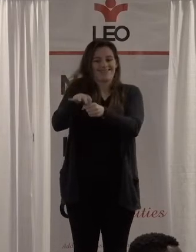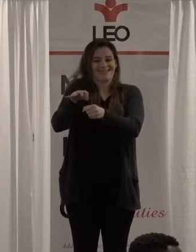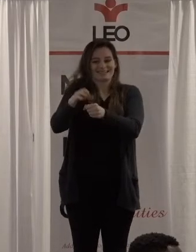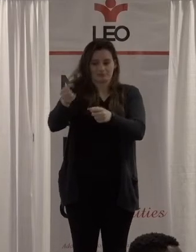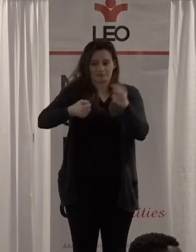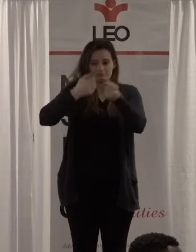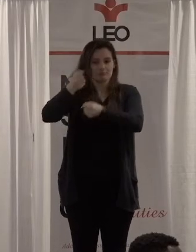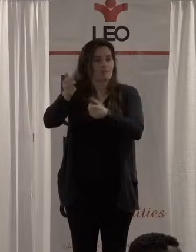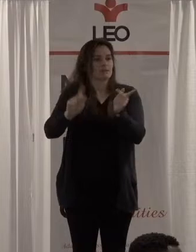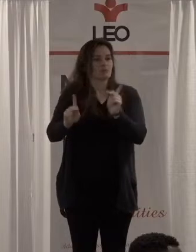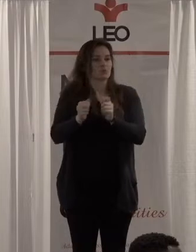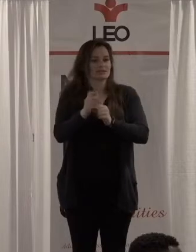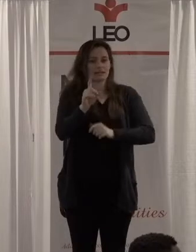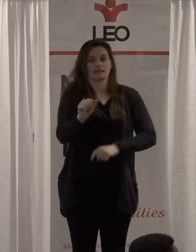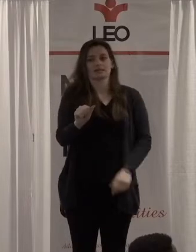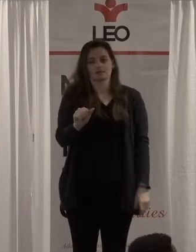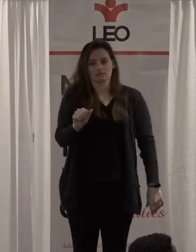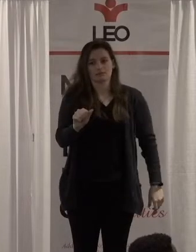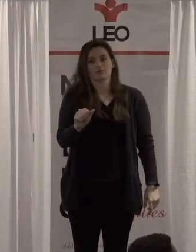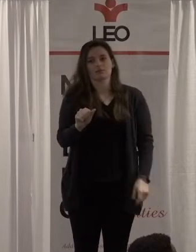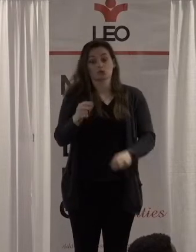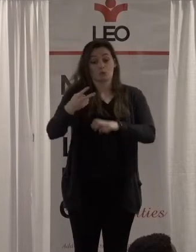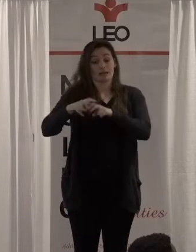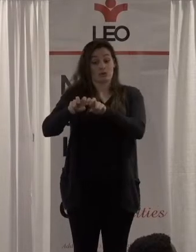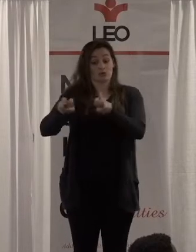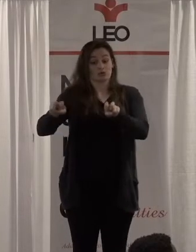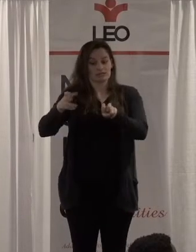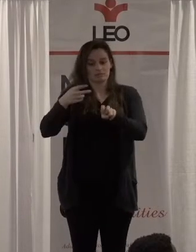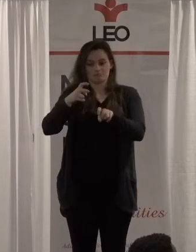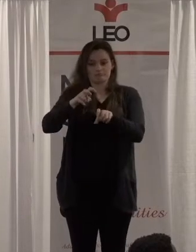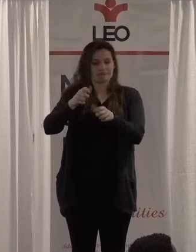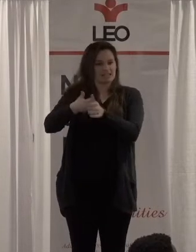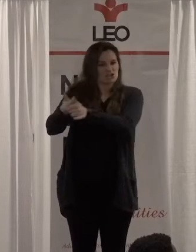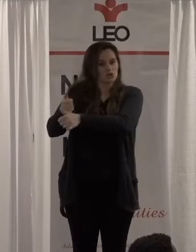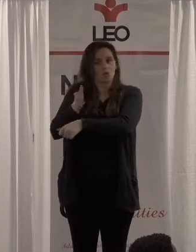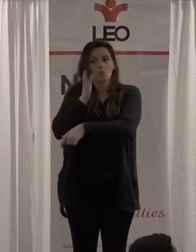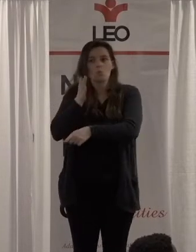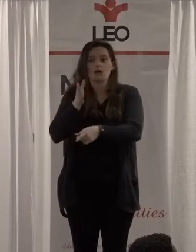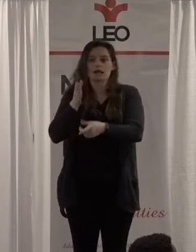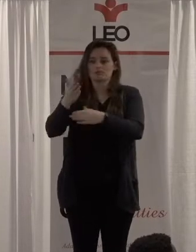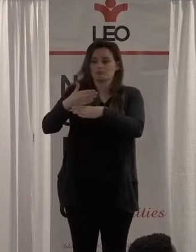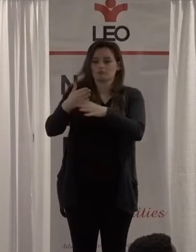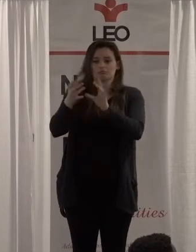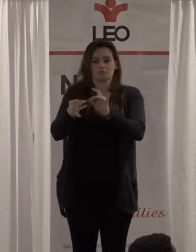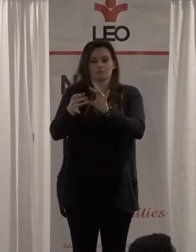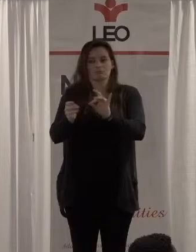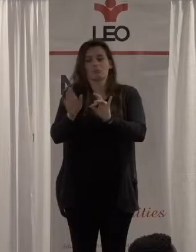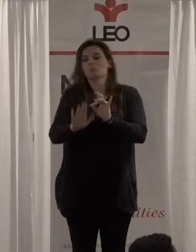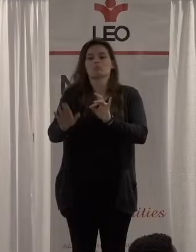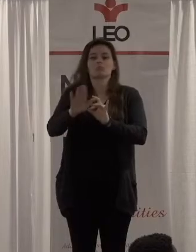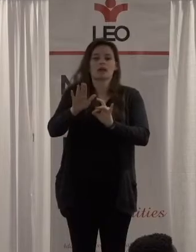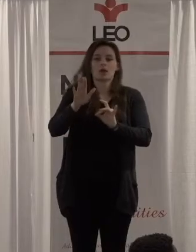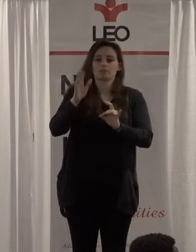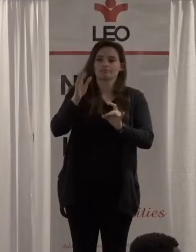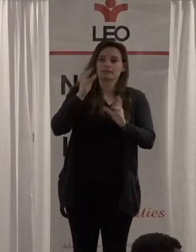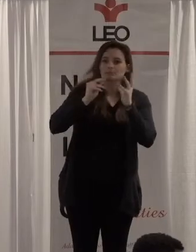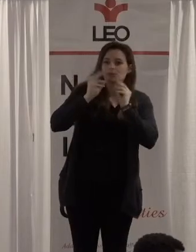WHERE PANELISTS WILL SHARE THEIR INSIGHTS AND EXPERIENCES OF NAVIGATING ELECTED OFFICE AND BARRIERS TO THE FULL INCLUSION